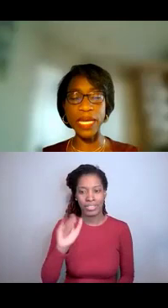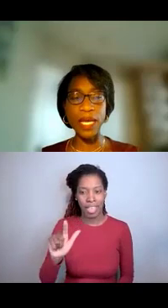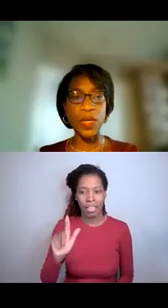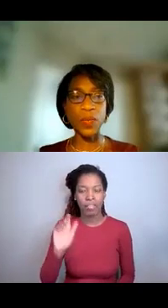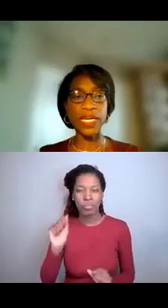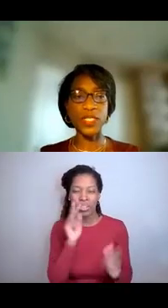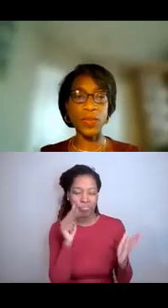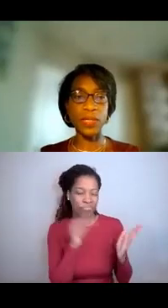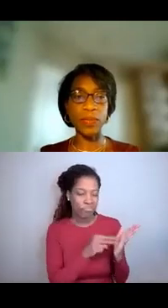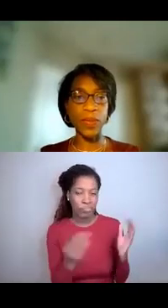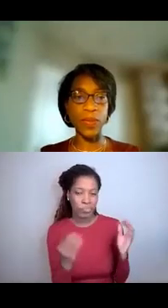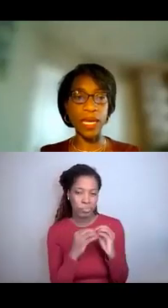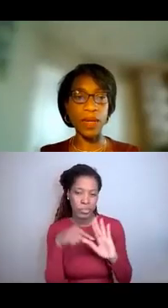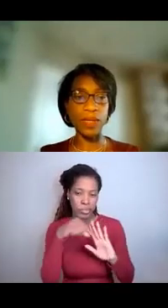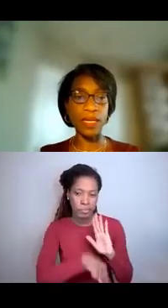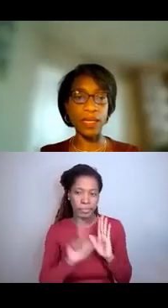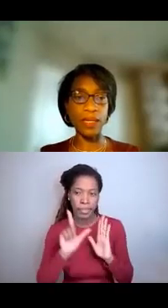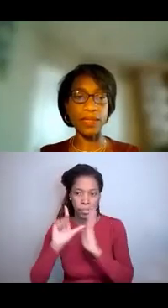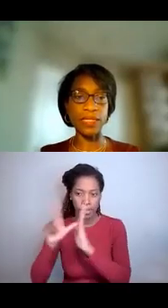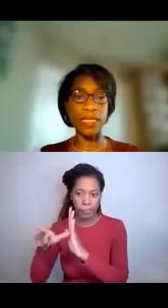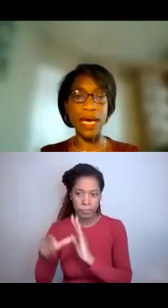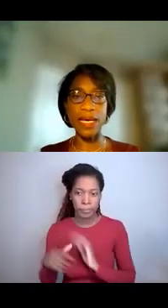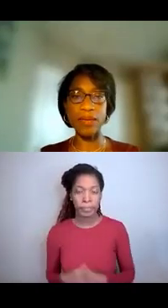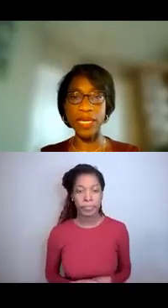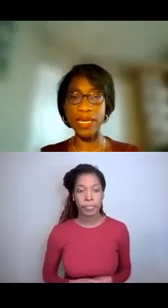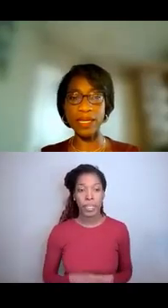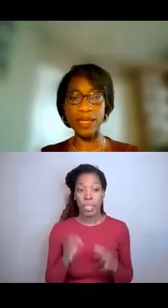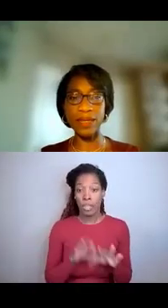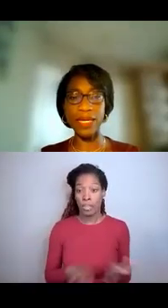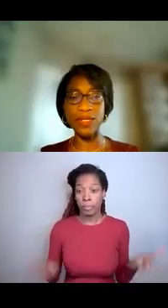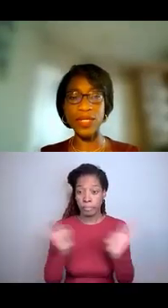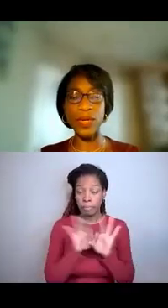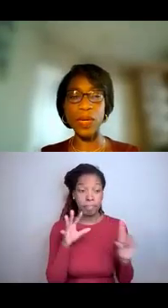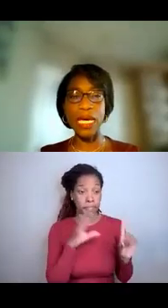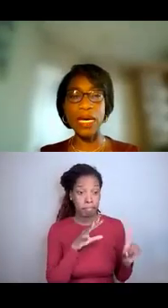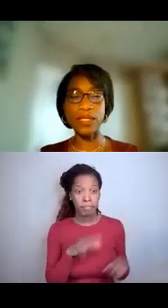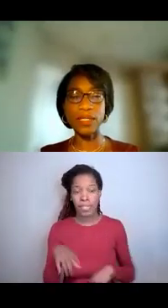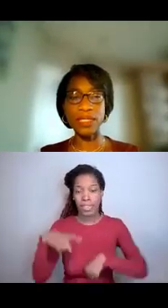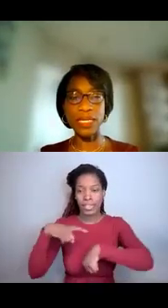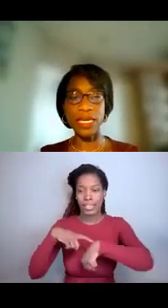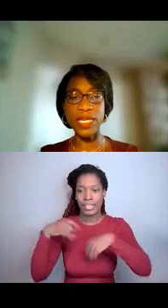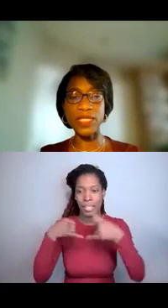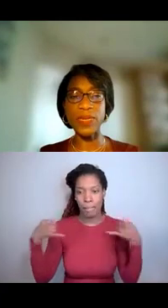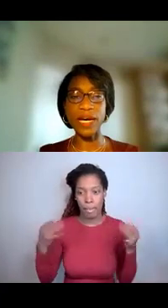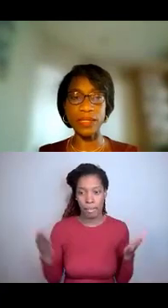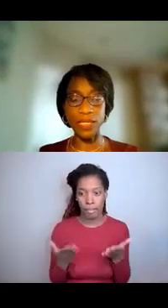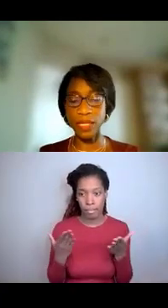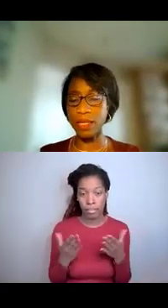But what I do want to point out is the timeline here. So under the DMS policy,